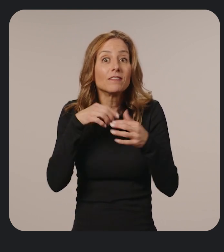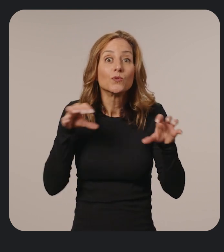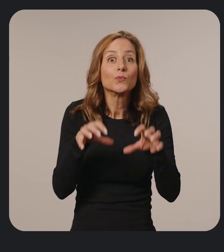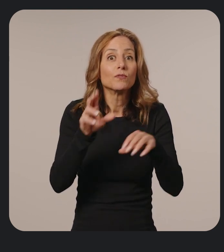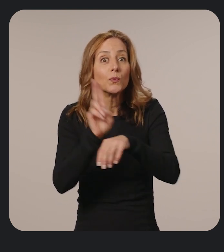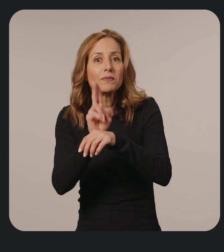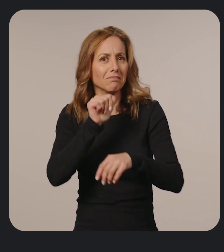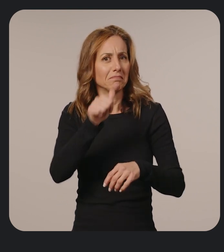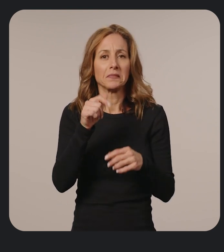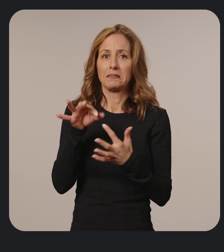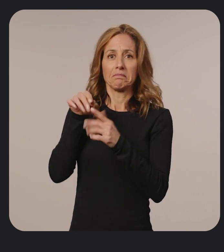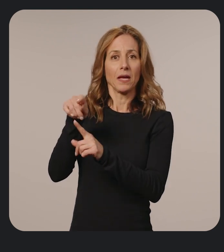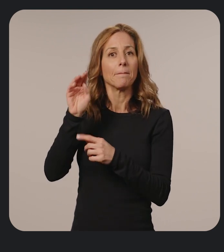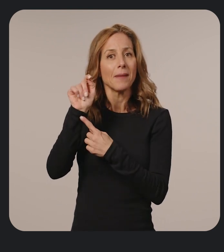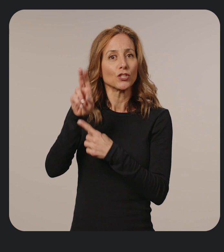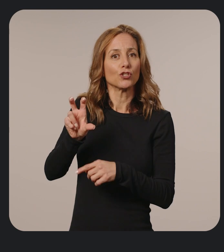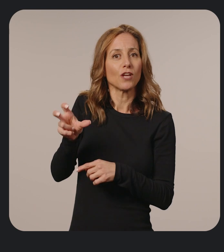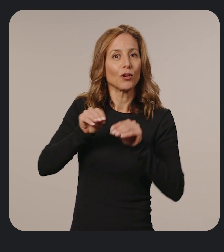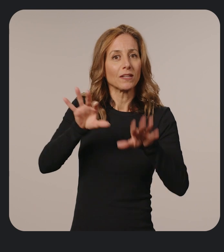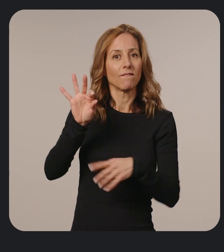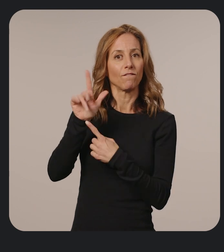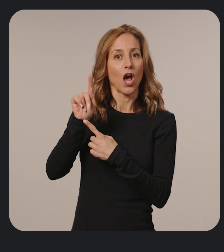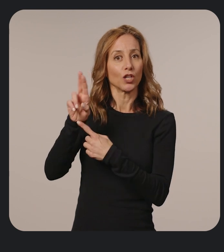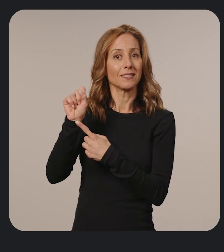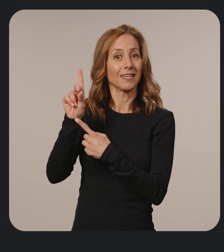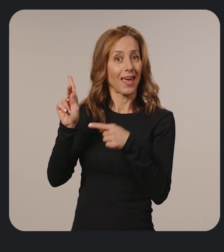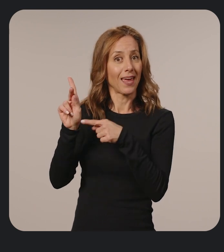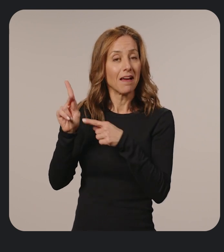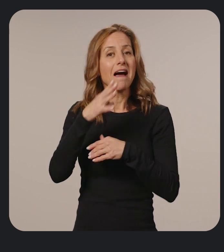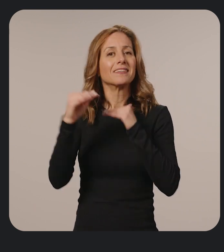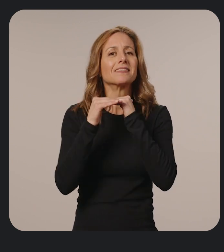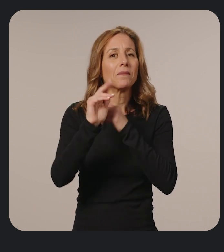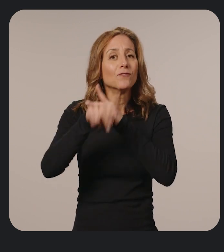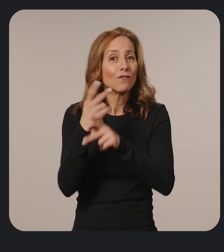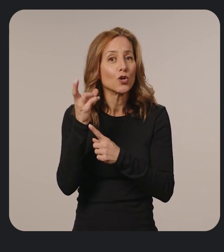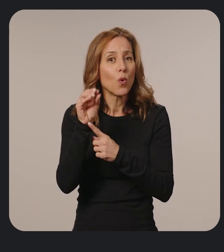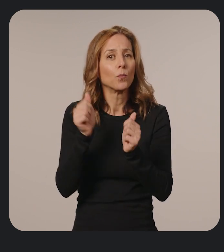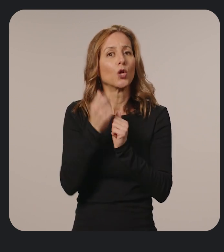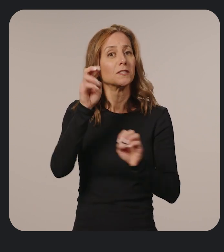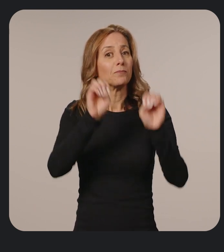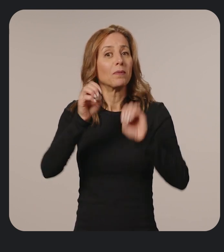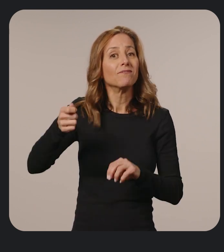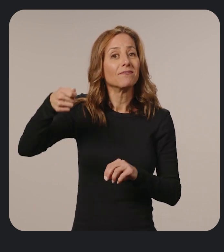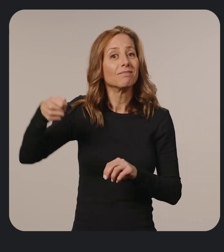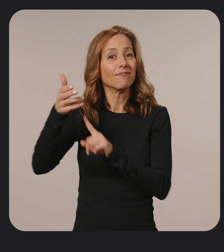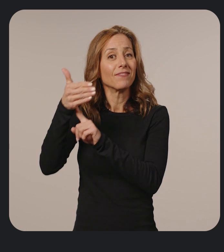And again, I'm not using anything special here other than the master channel release of the Flutter SDK and a stable version of Chrome,